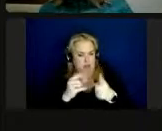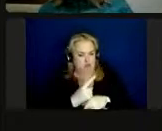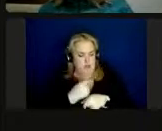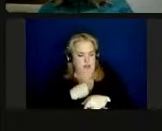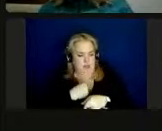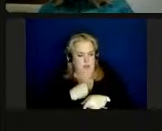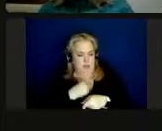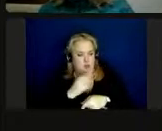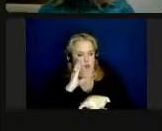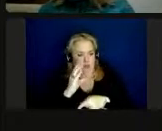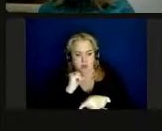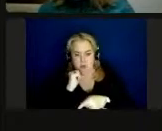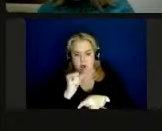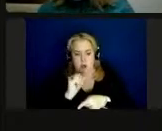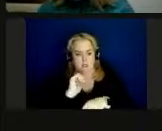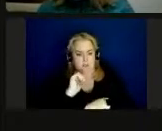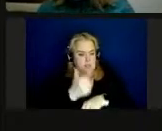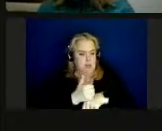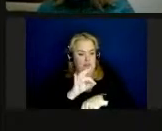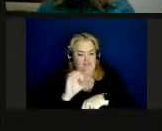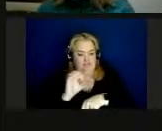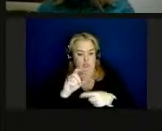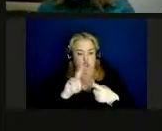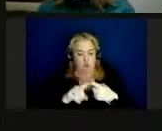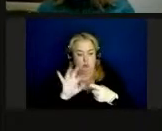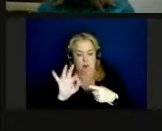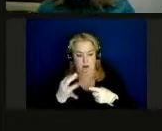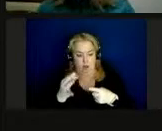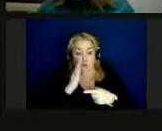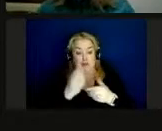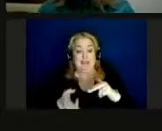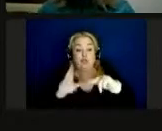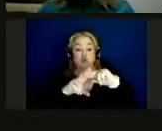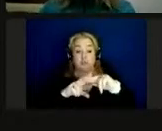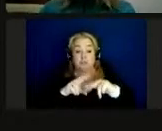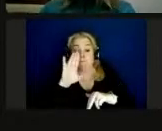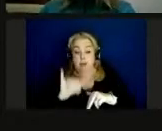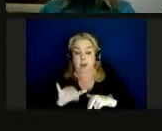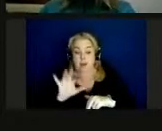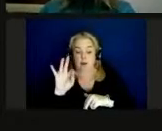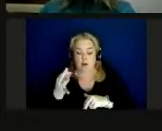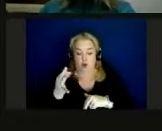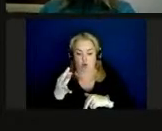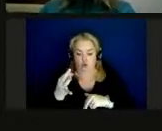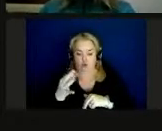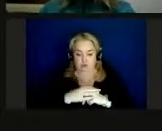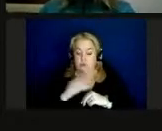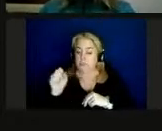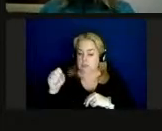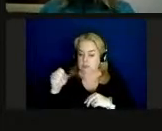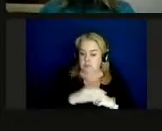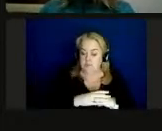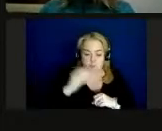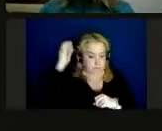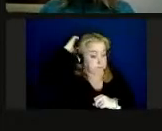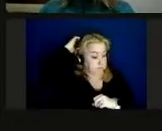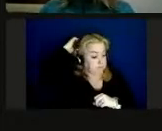PROJECTED TO GROW AT THIS TWINKLE. IF I'M UNDERSTANDING THIS